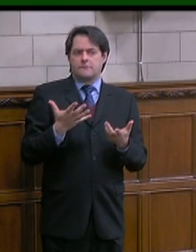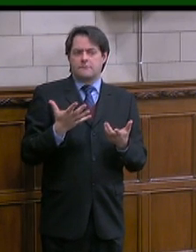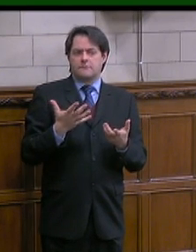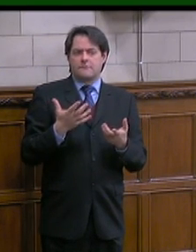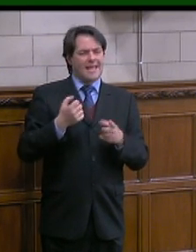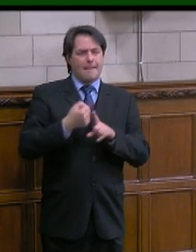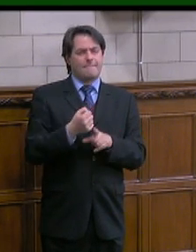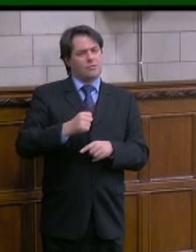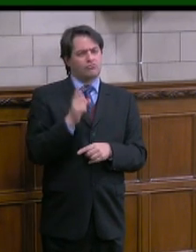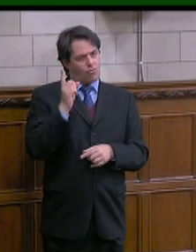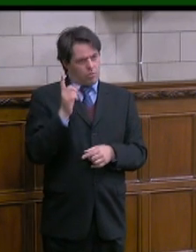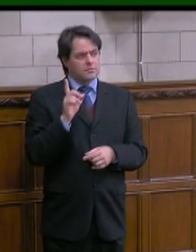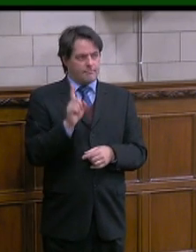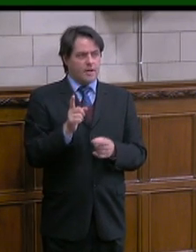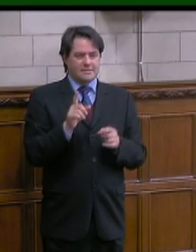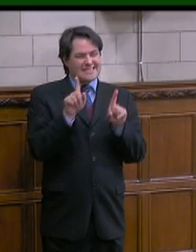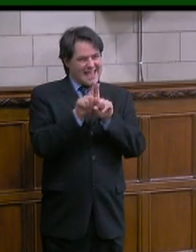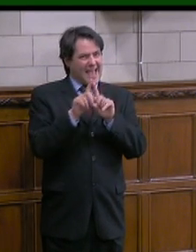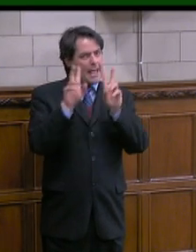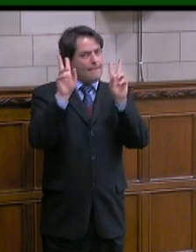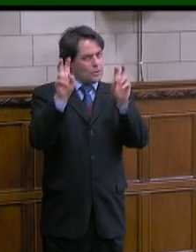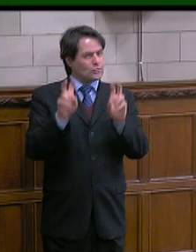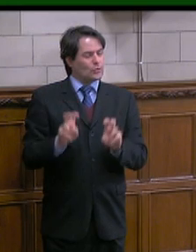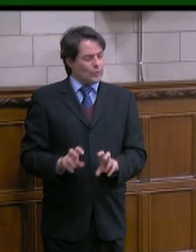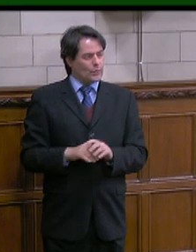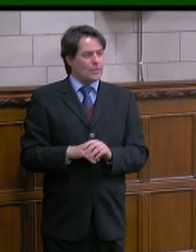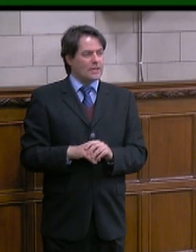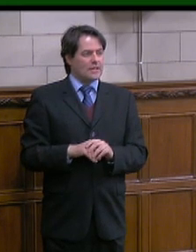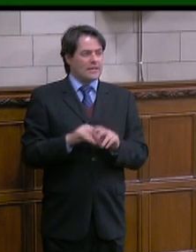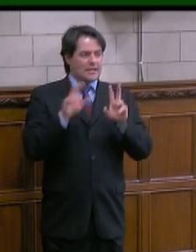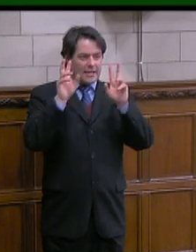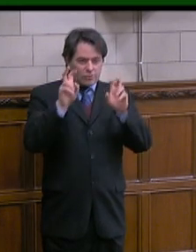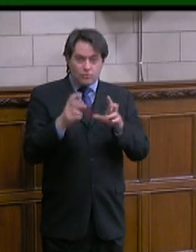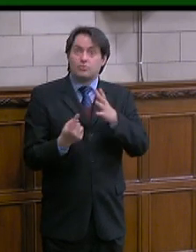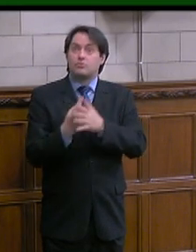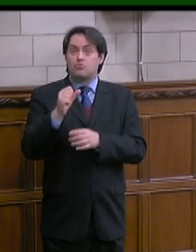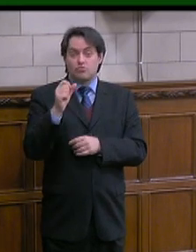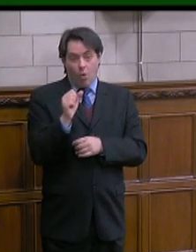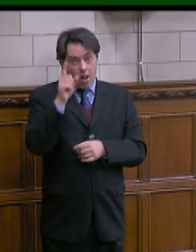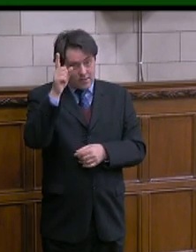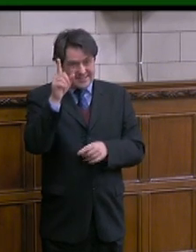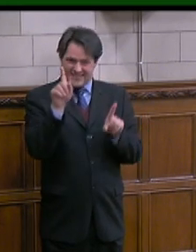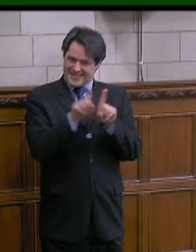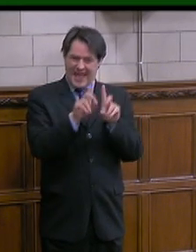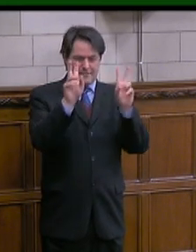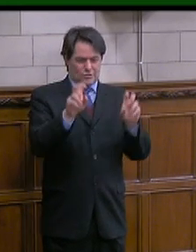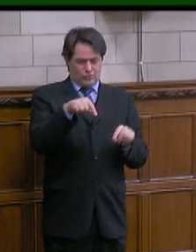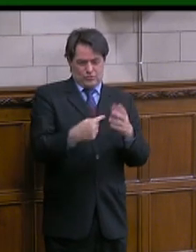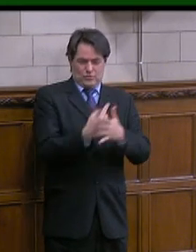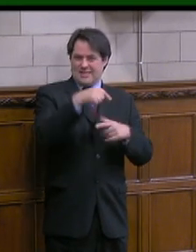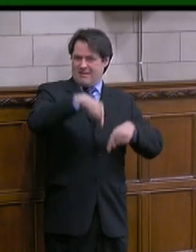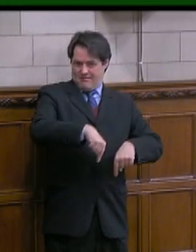Obviously, the issues faced by deaf people in Scotland are exactly the same.